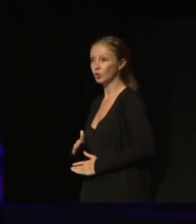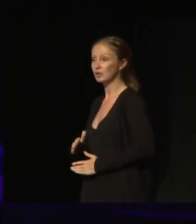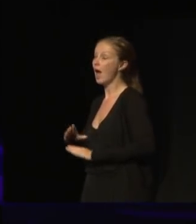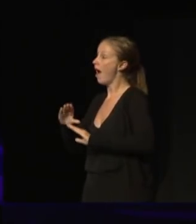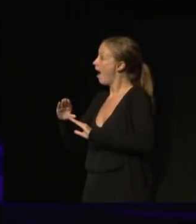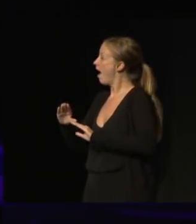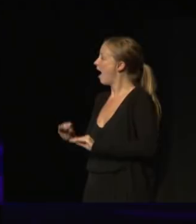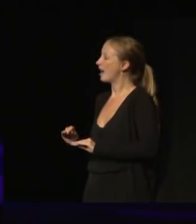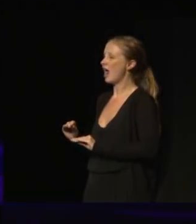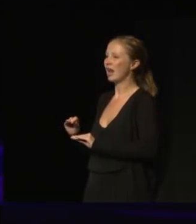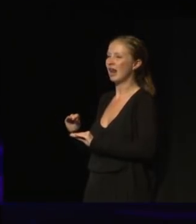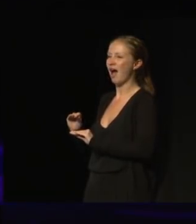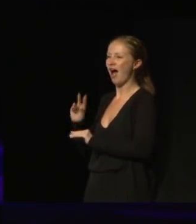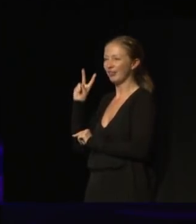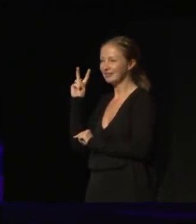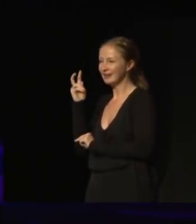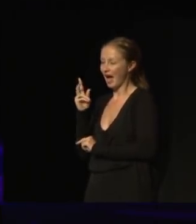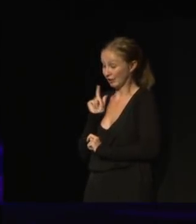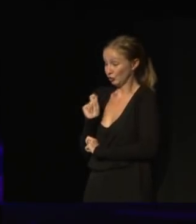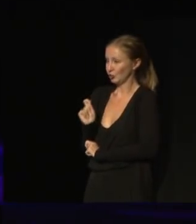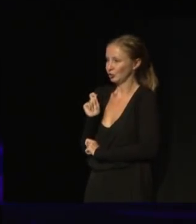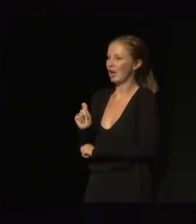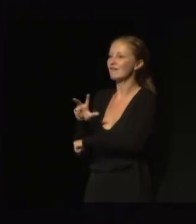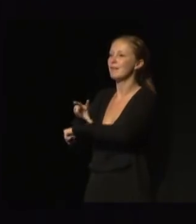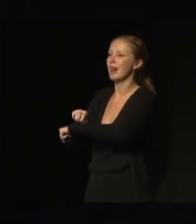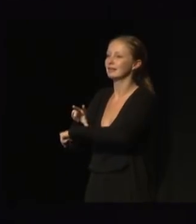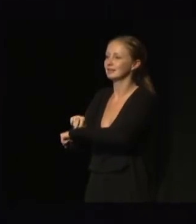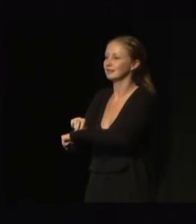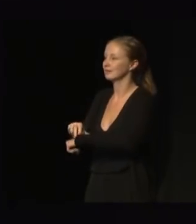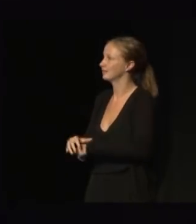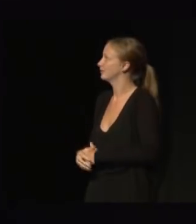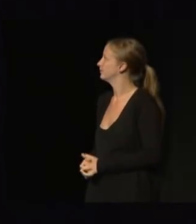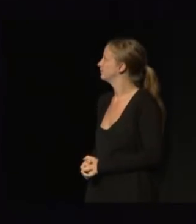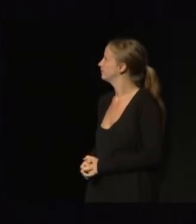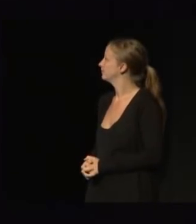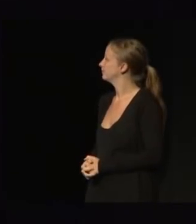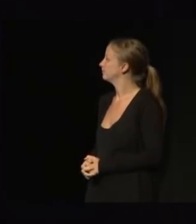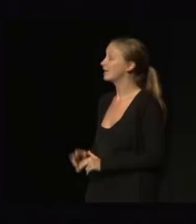of rough dark coloured suits, particularly of policemen. So the suffragettes, then, are very, very dramatic.